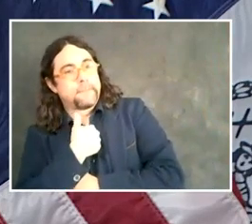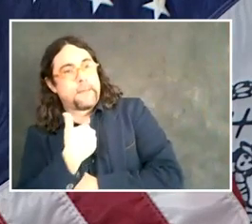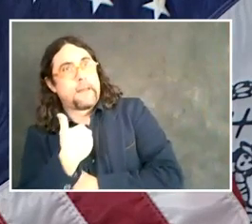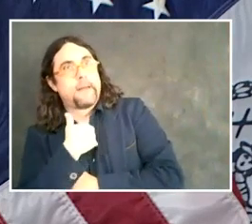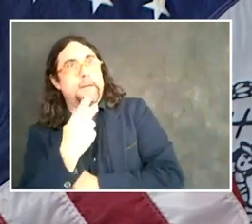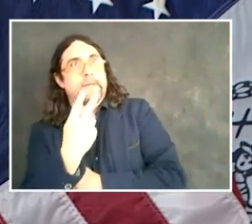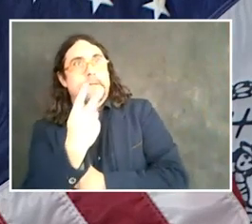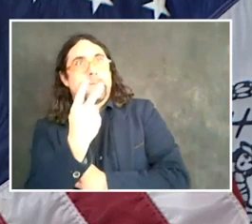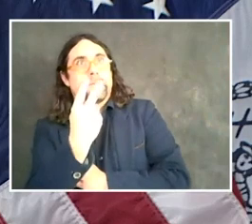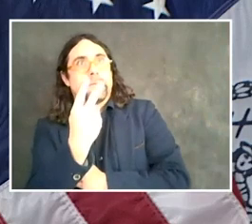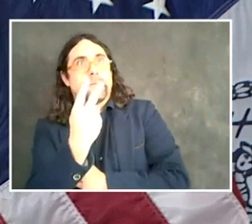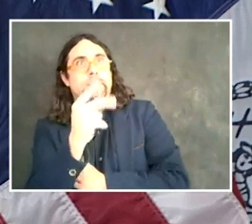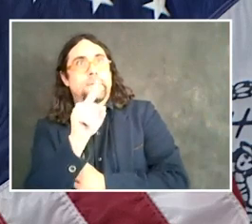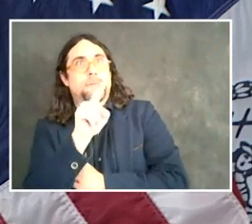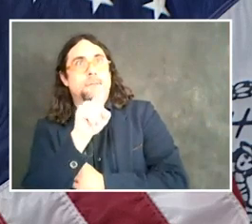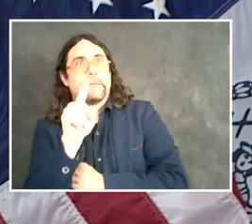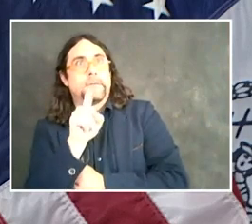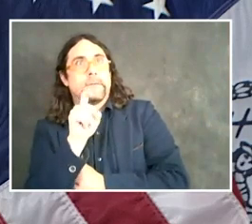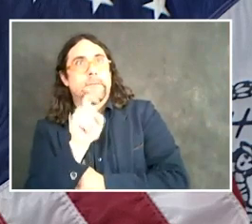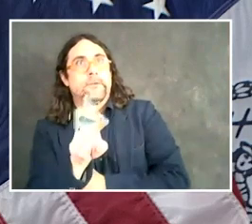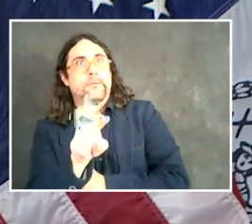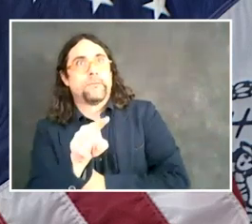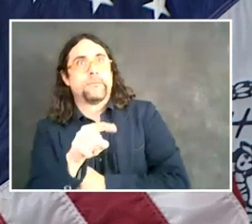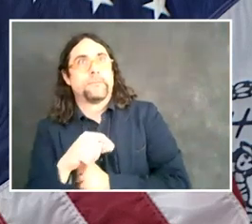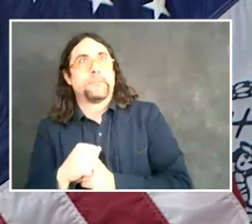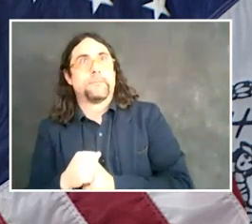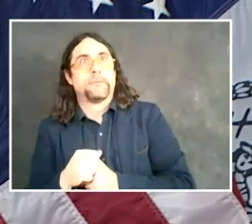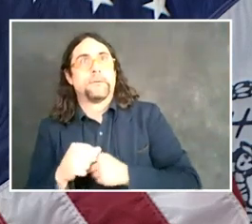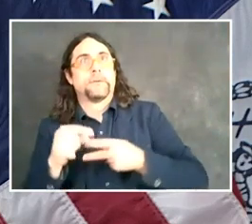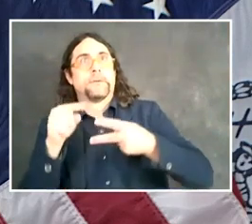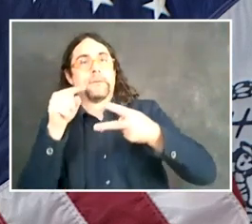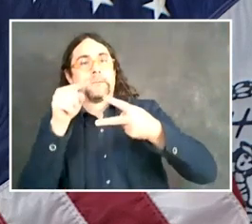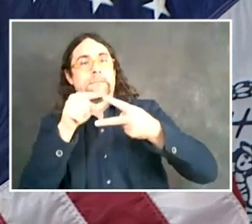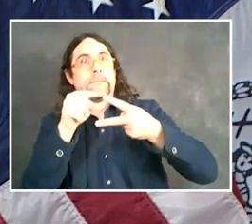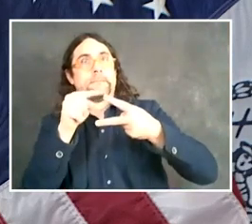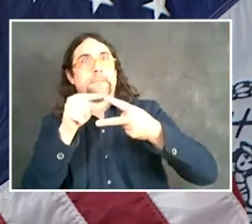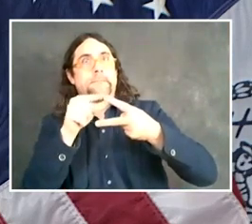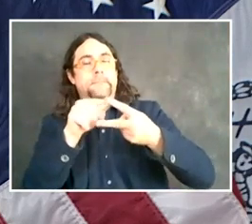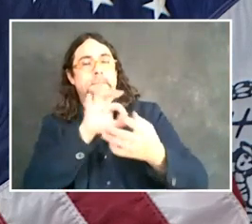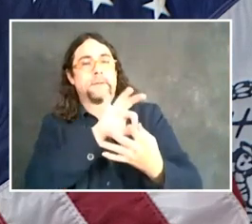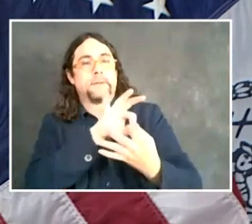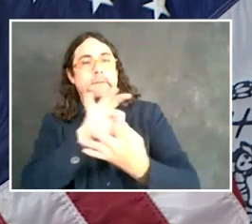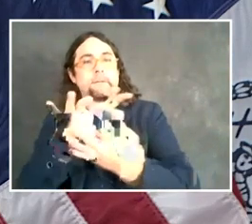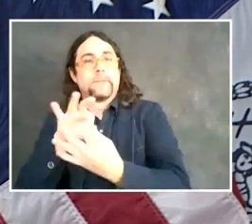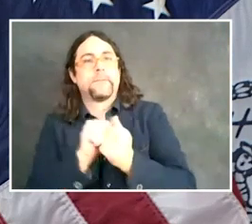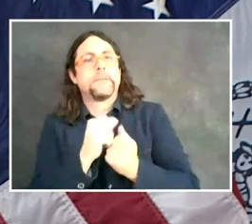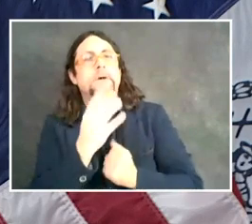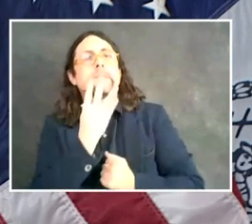WAS BROKEN UP LAST NIGHT, HAS BEEN COORDINATED WITH THE POLICE SOMEHOW.